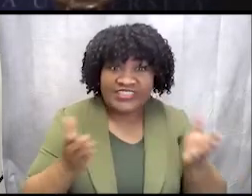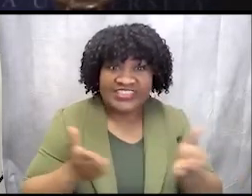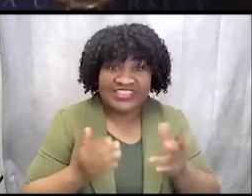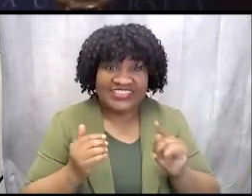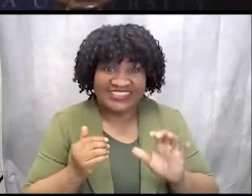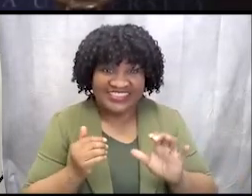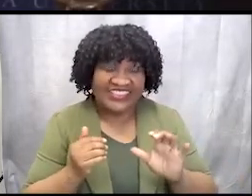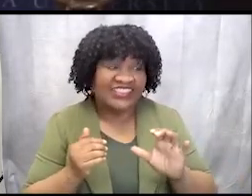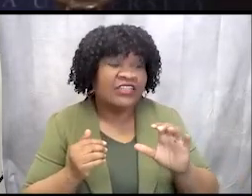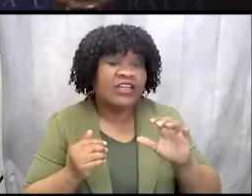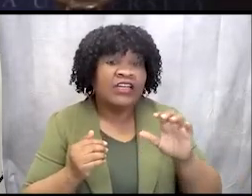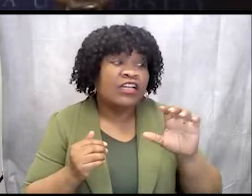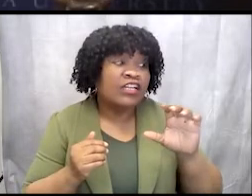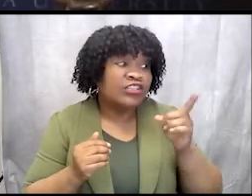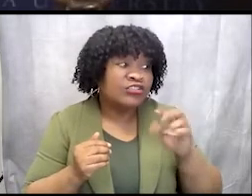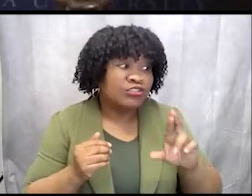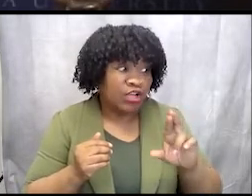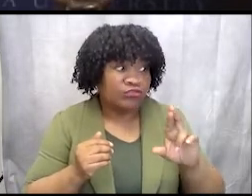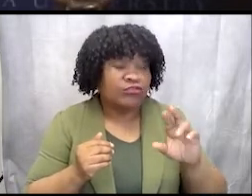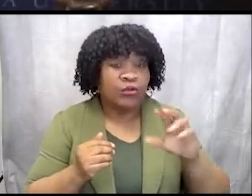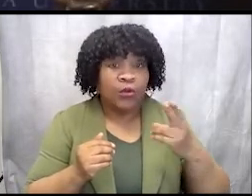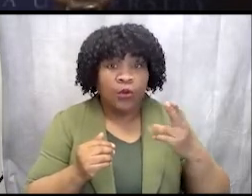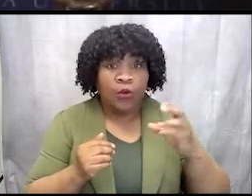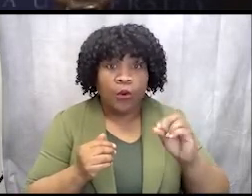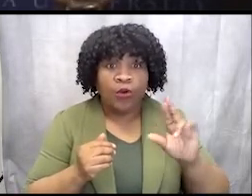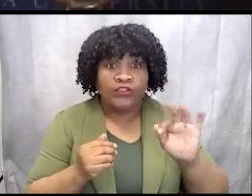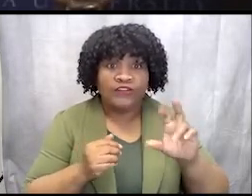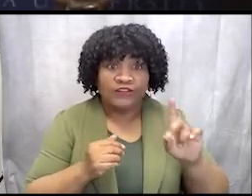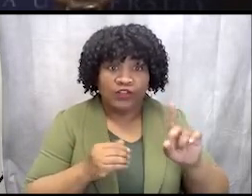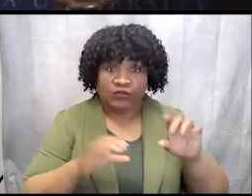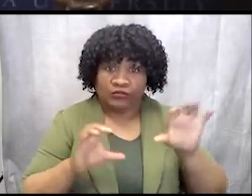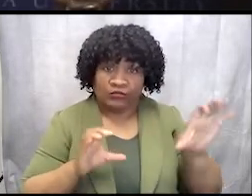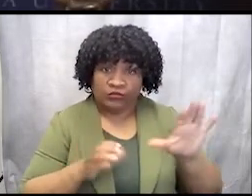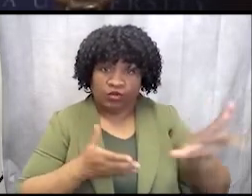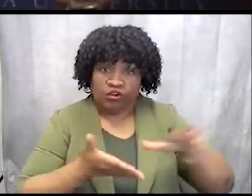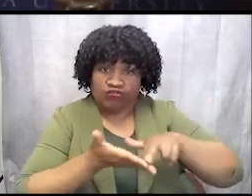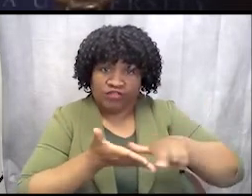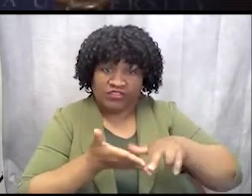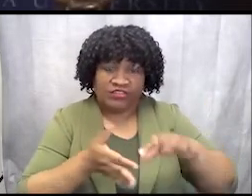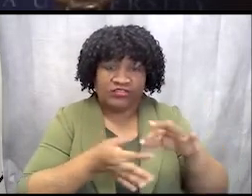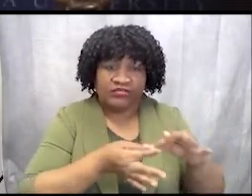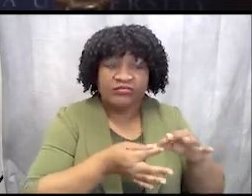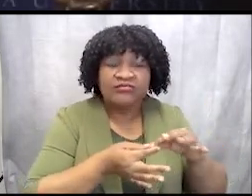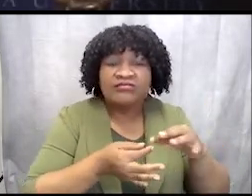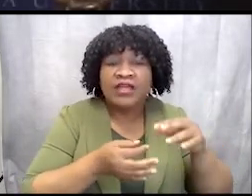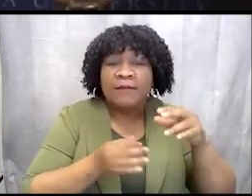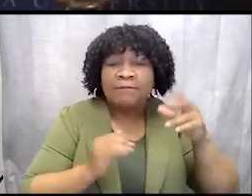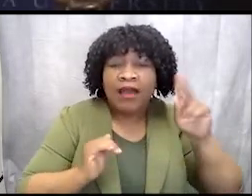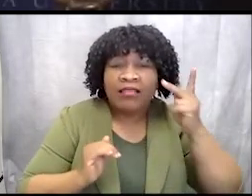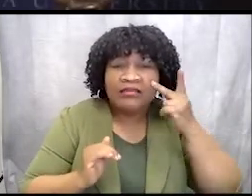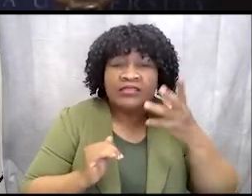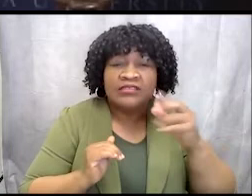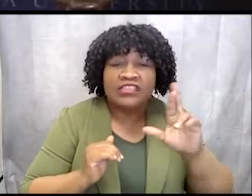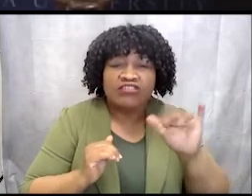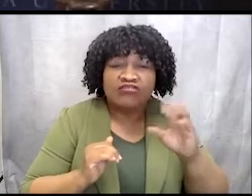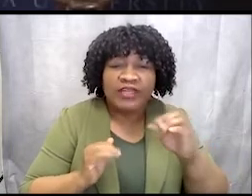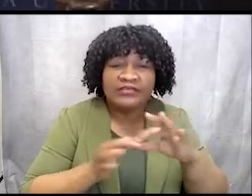Dr. Sonya Douglass Horsford conducts research and teaches courses on the politics of race and inequality in education.